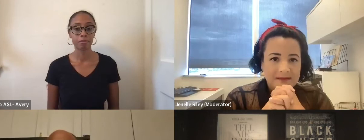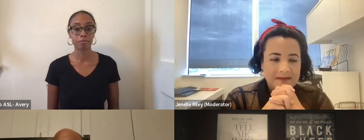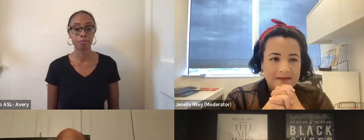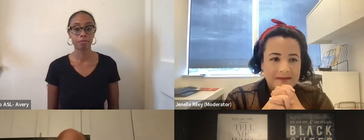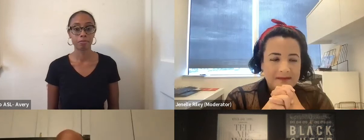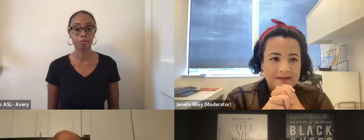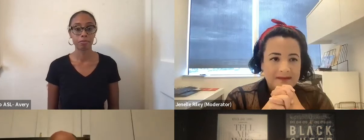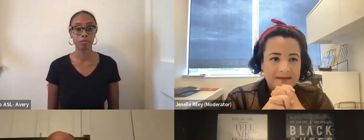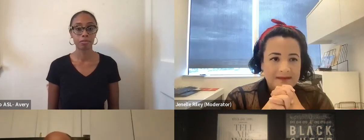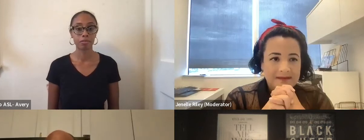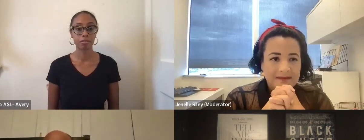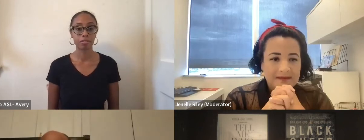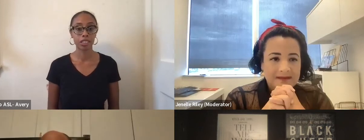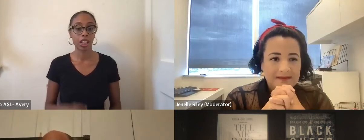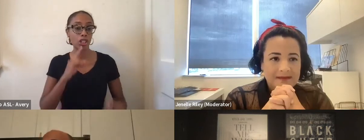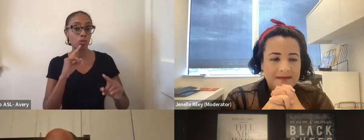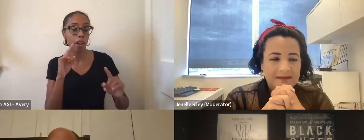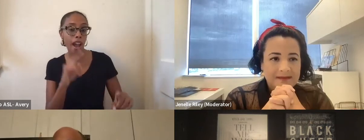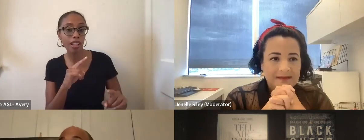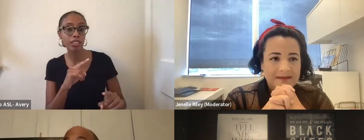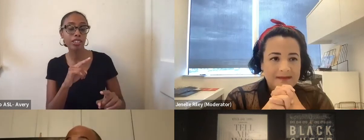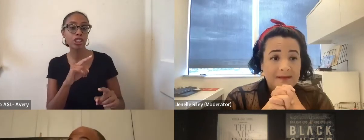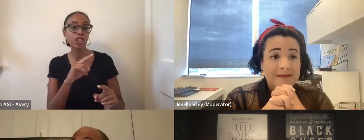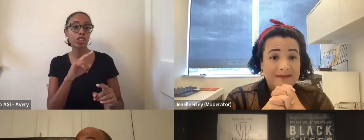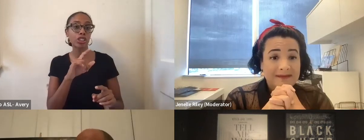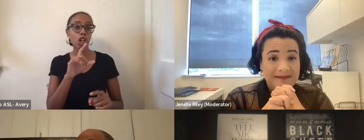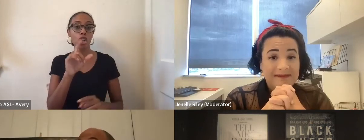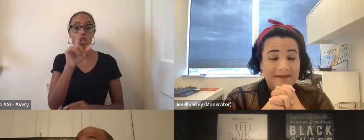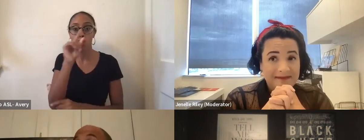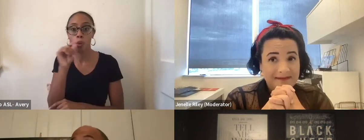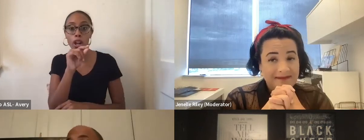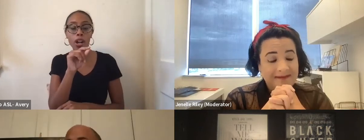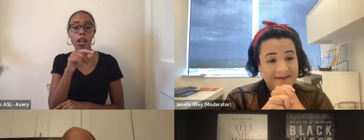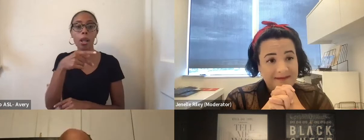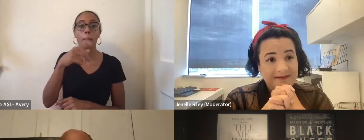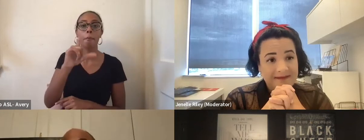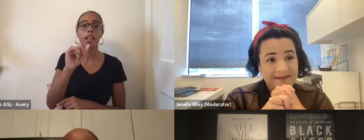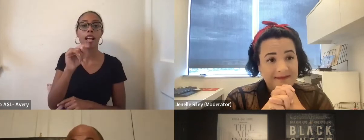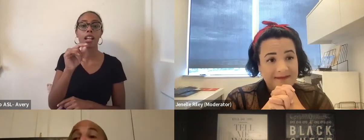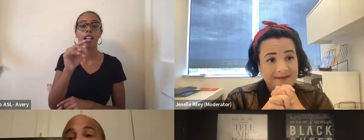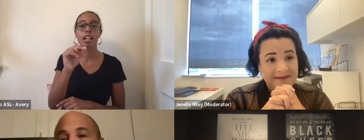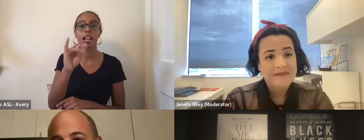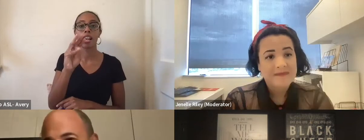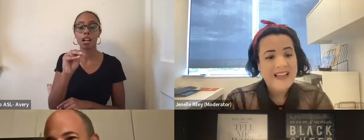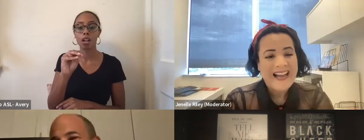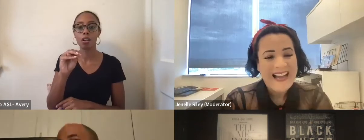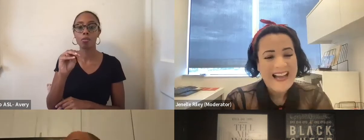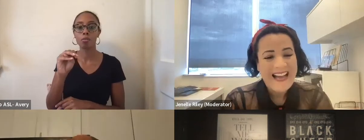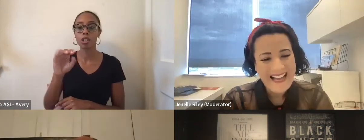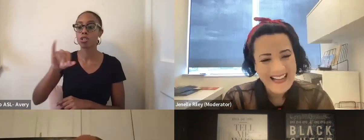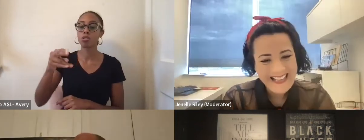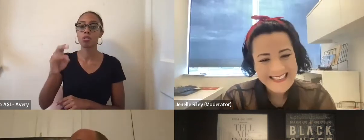certainly I think kind of the reaction on planet in jubilee was a very vocal shrug.